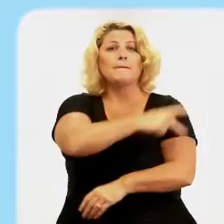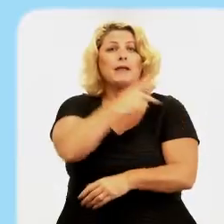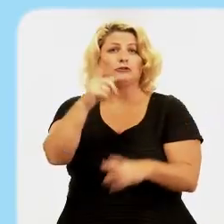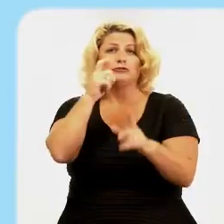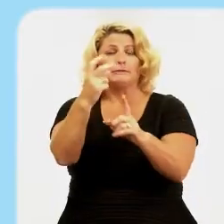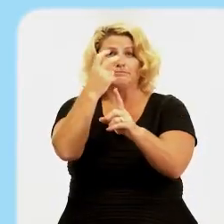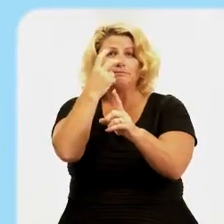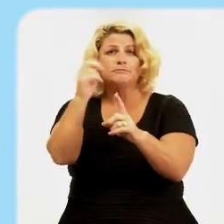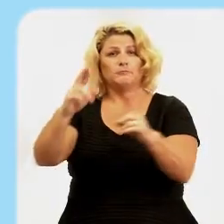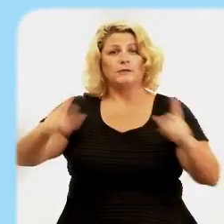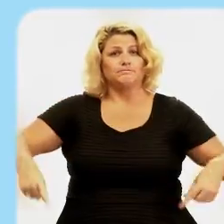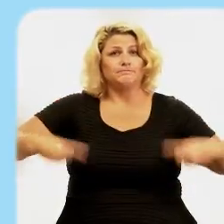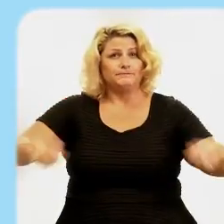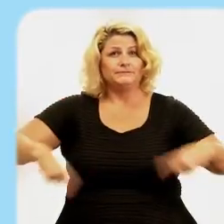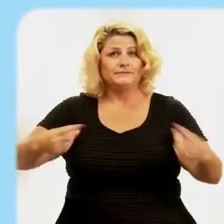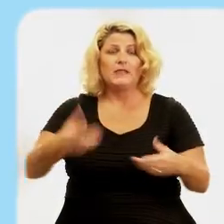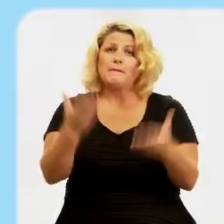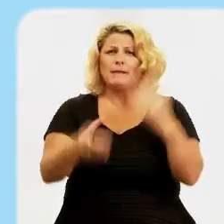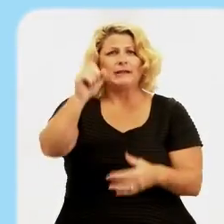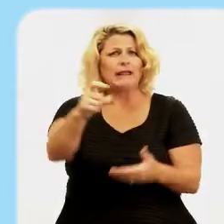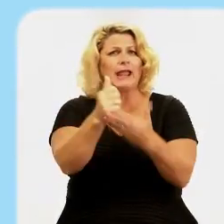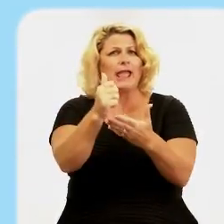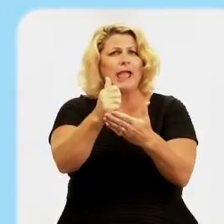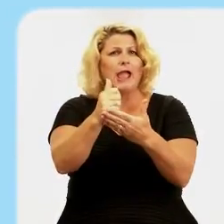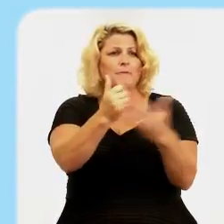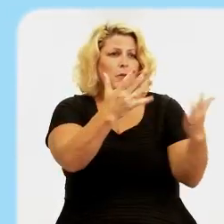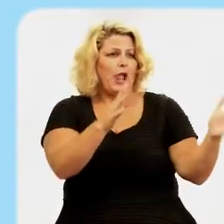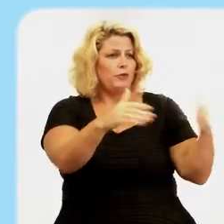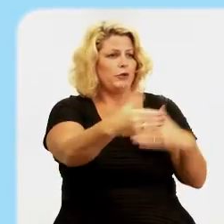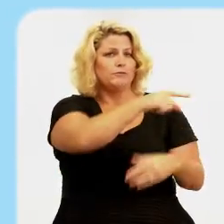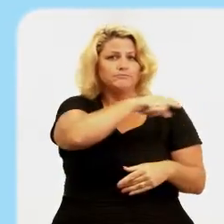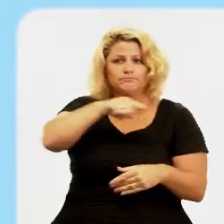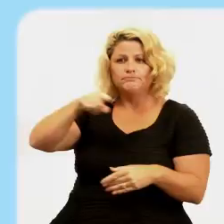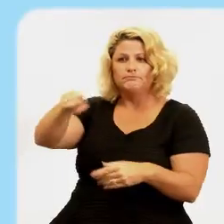Patients with visual or mobility disabilities might need help moving from the waiting room to the patient area.